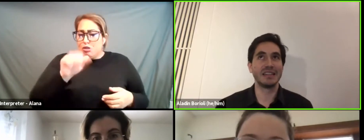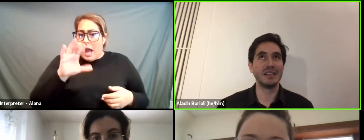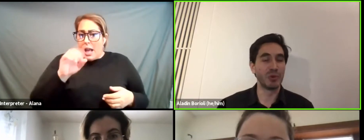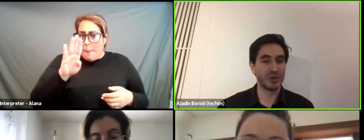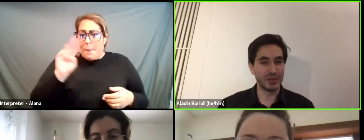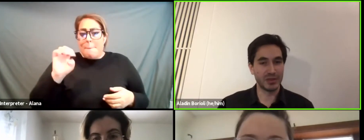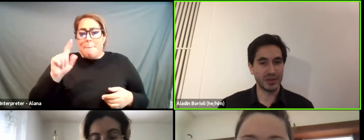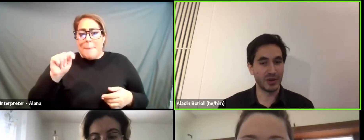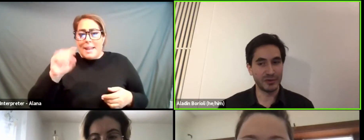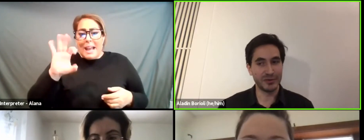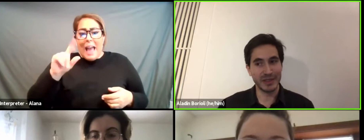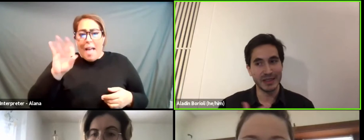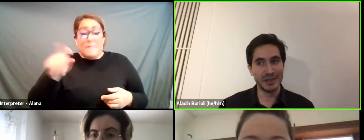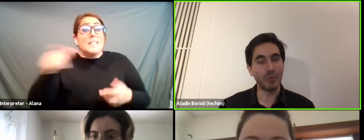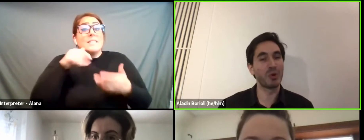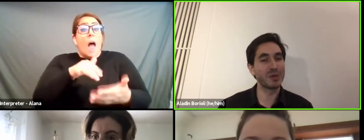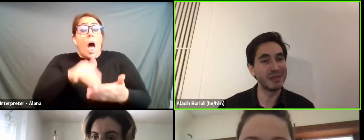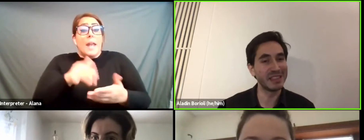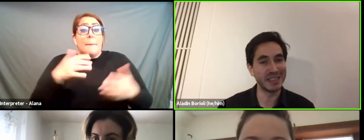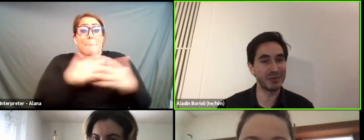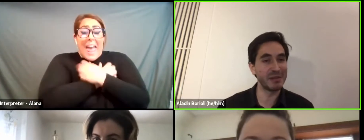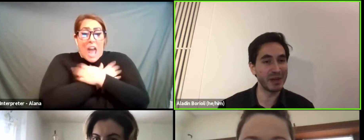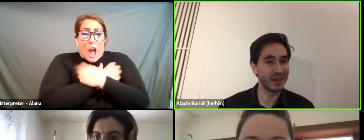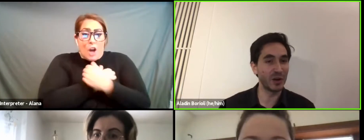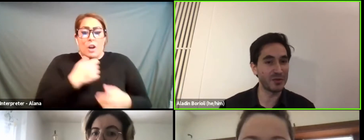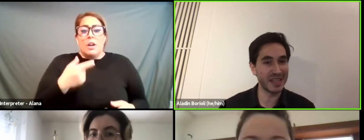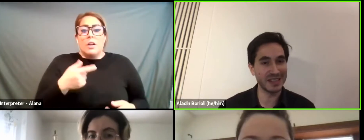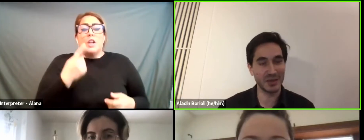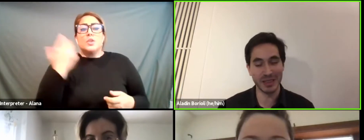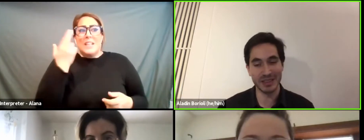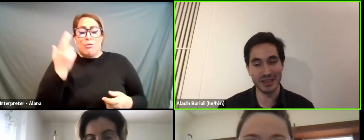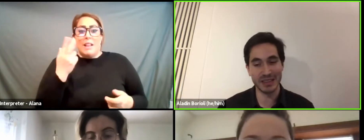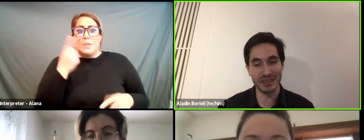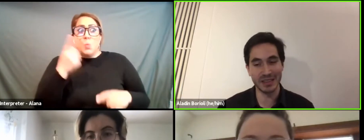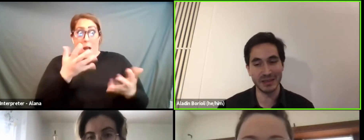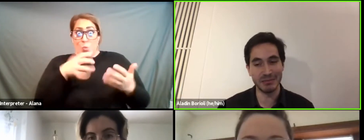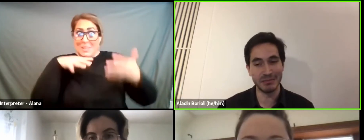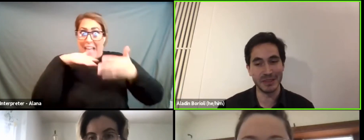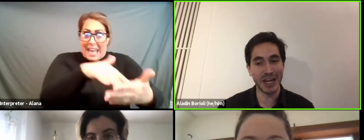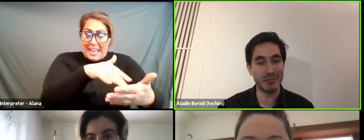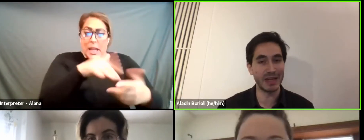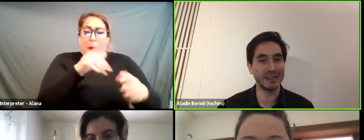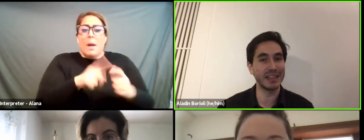importance of not proximity and it really makes a lot of sense when you study giant bears that can